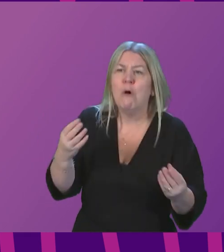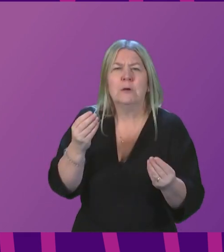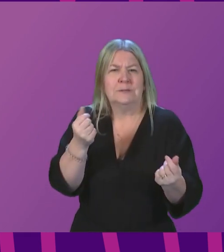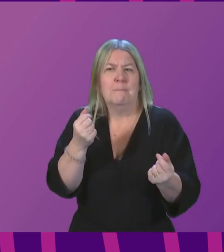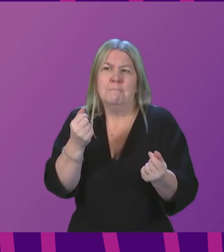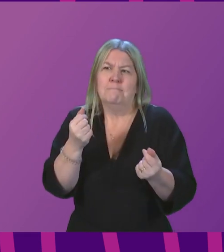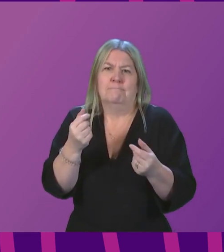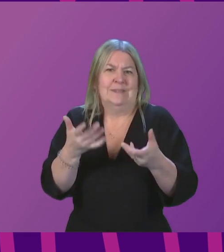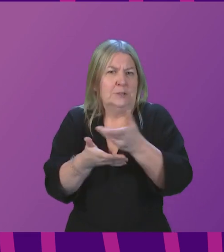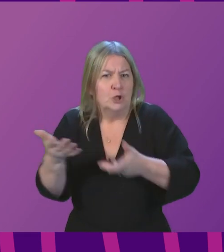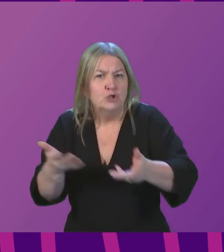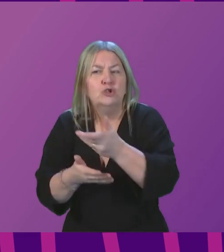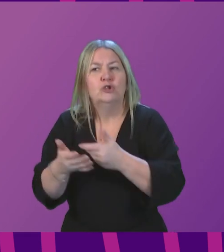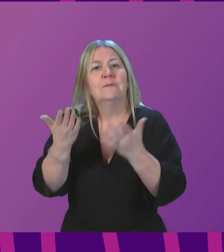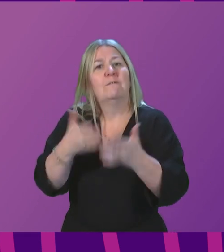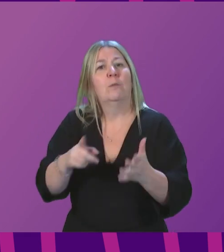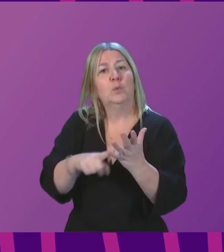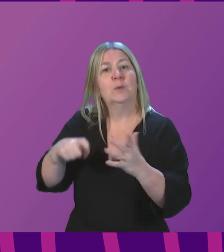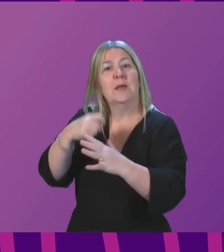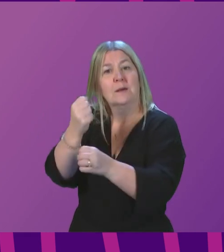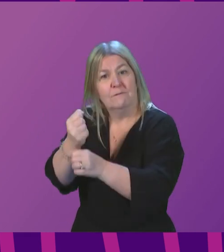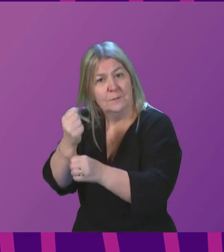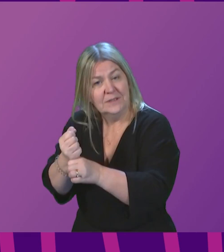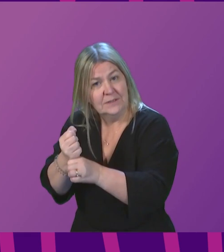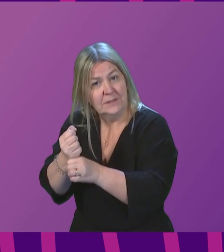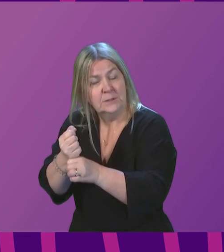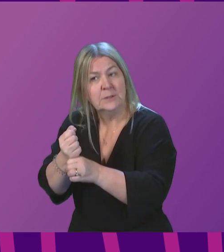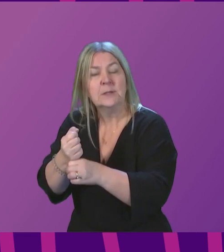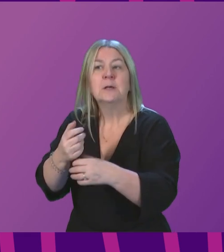this week from the United Kingdom Government.